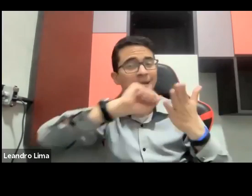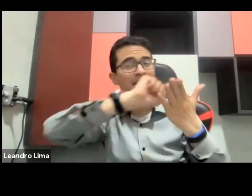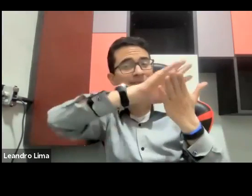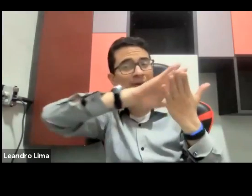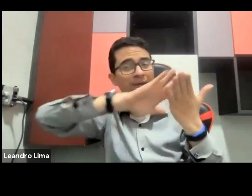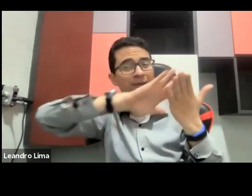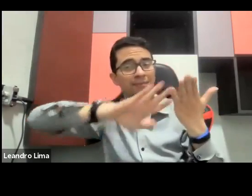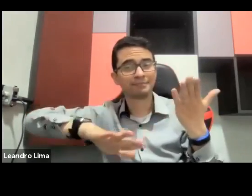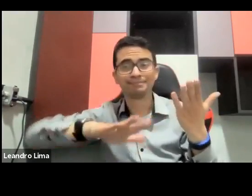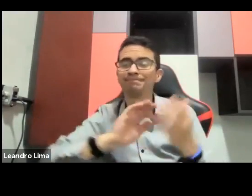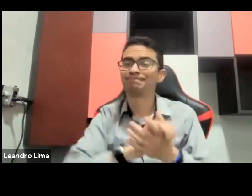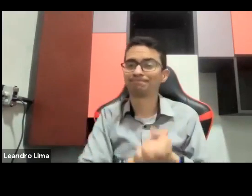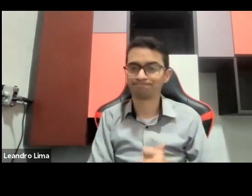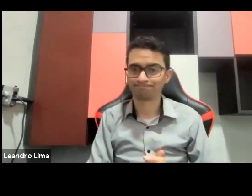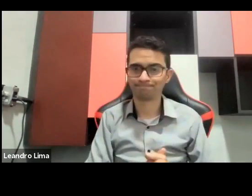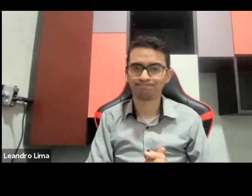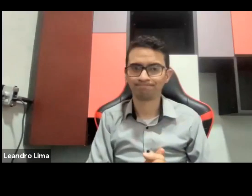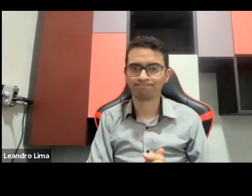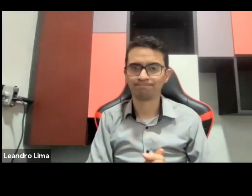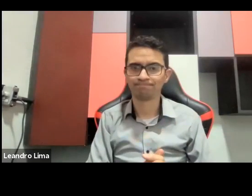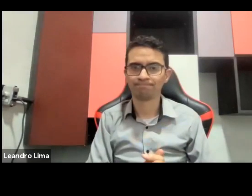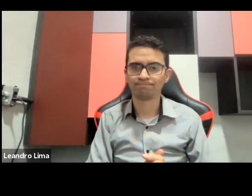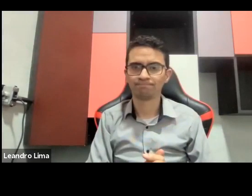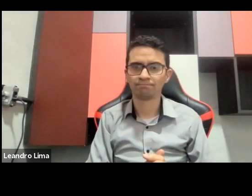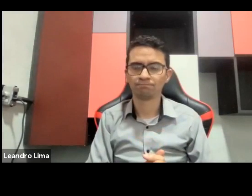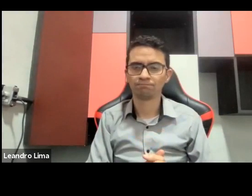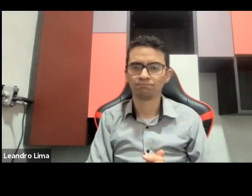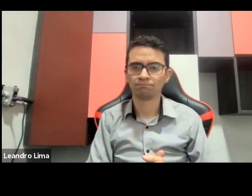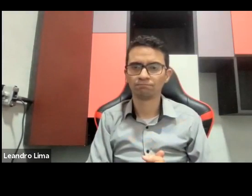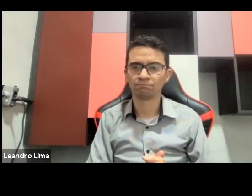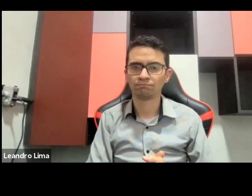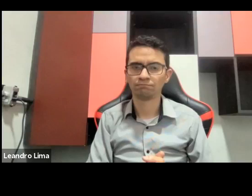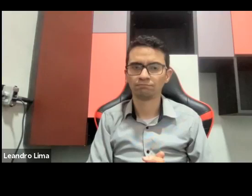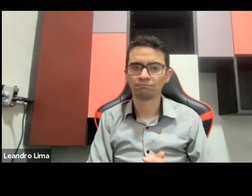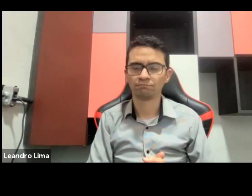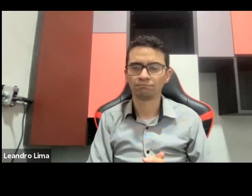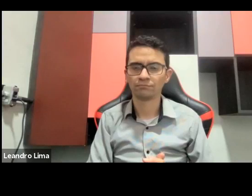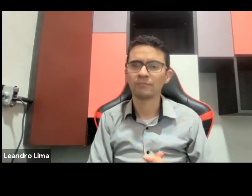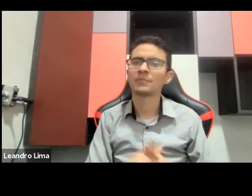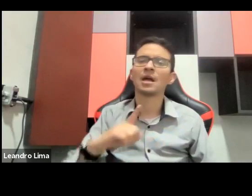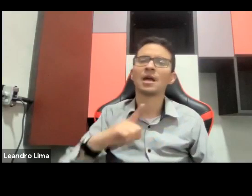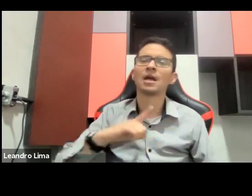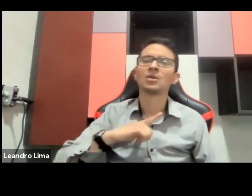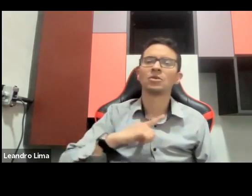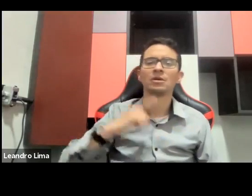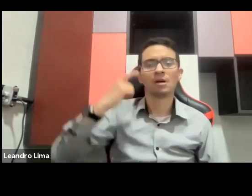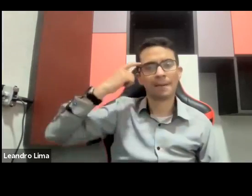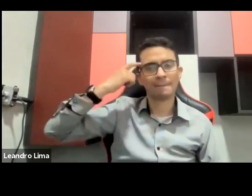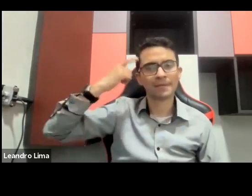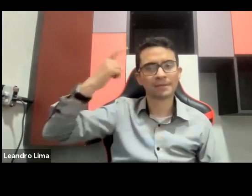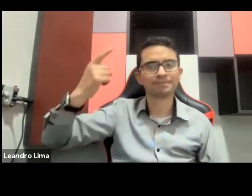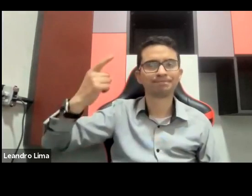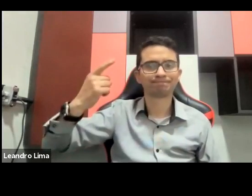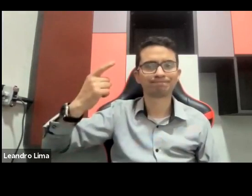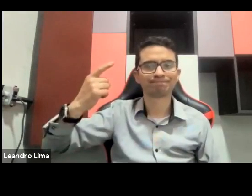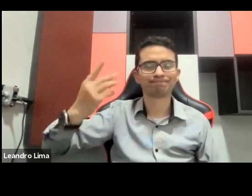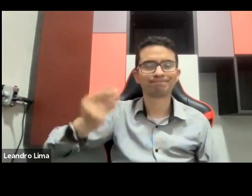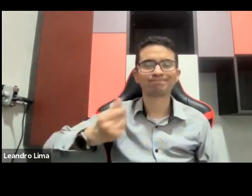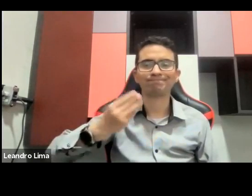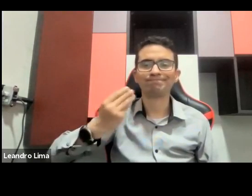And this uh combining took And this uh combining took place. Uh uh to face to face.